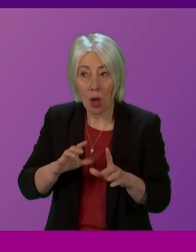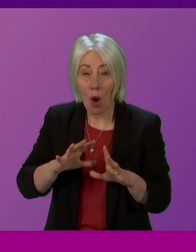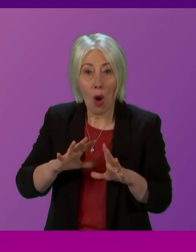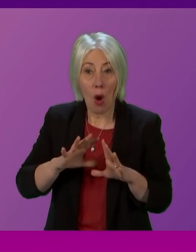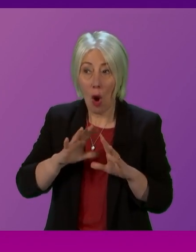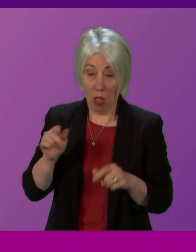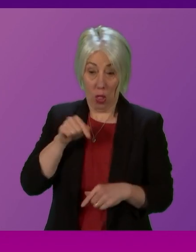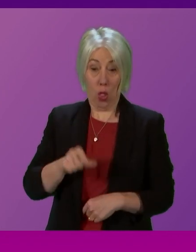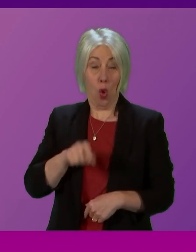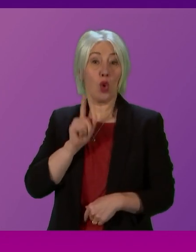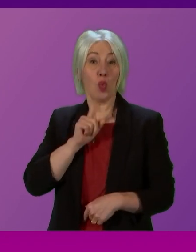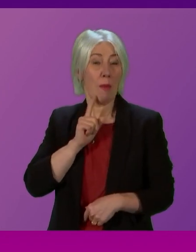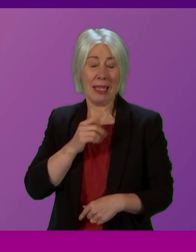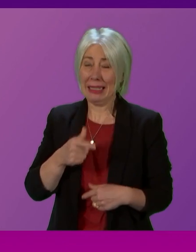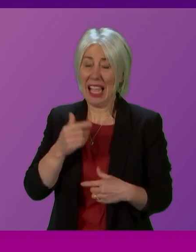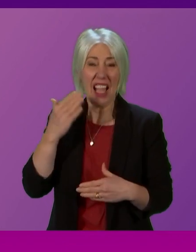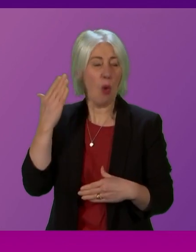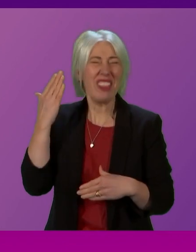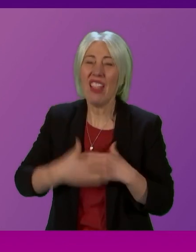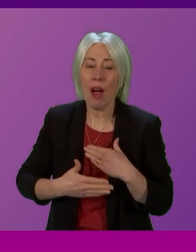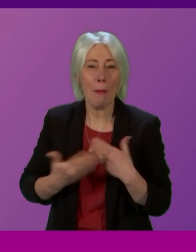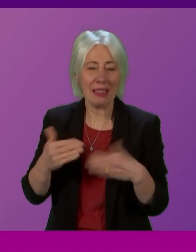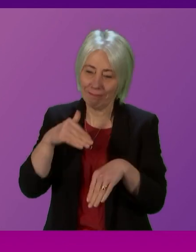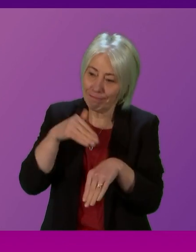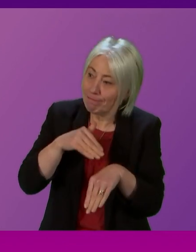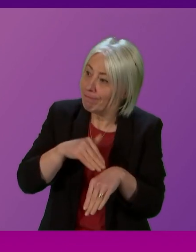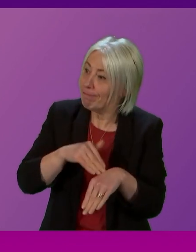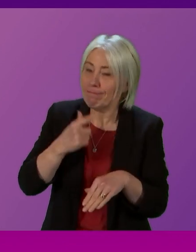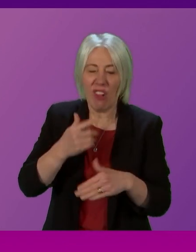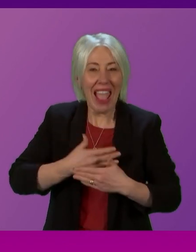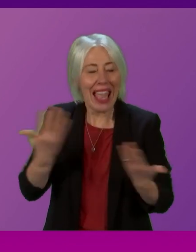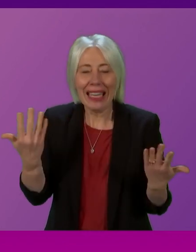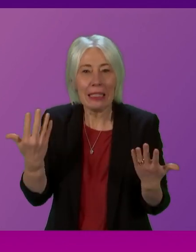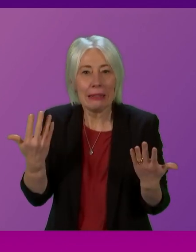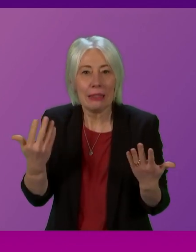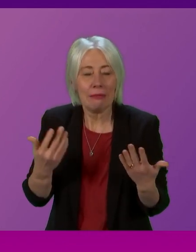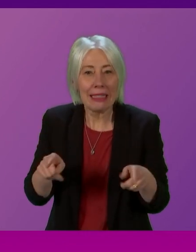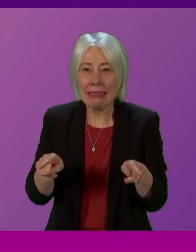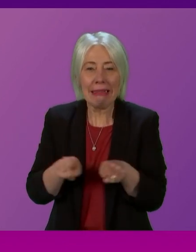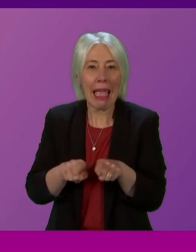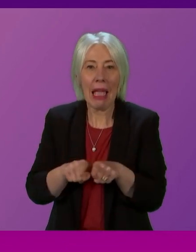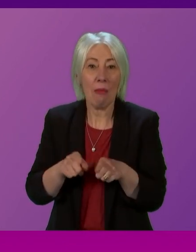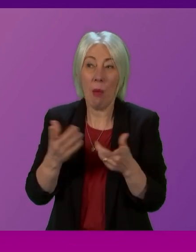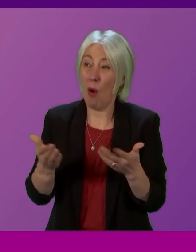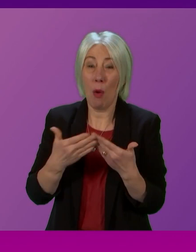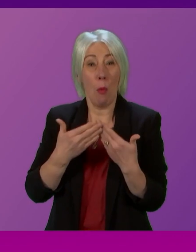of them never commit any offences of any description, as is true for the overwhelming majority of